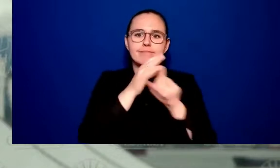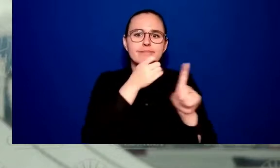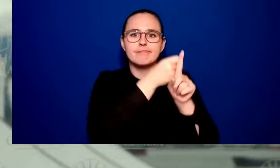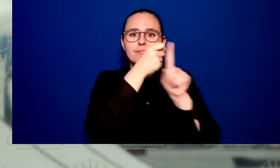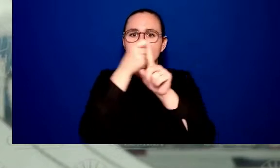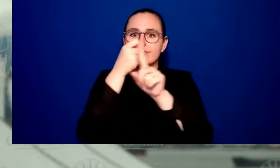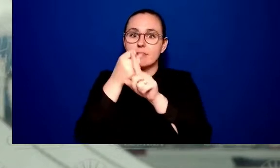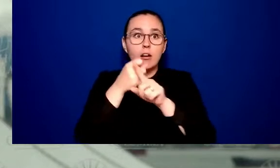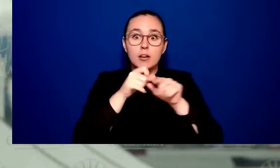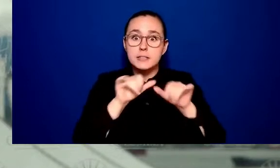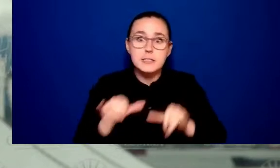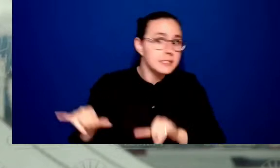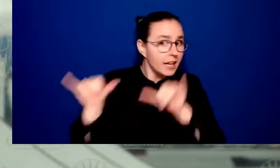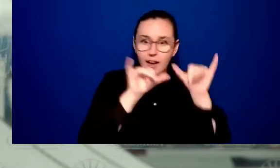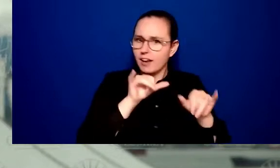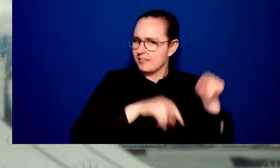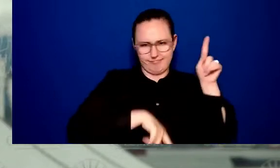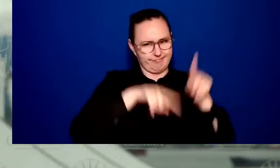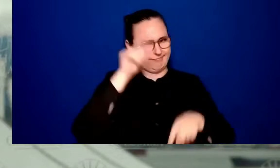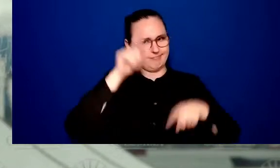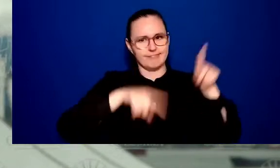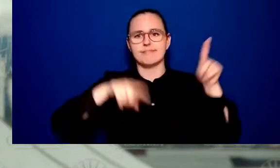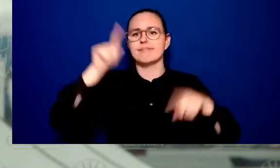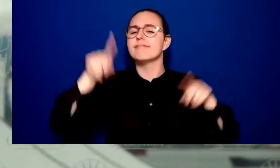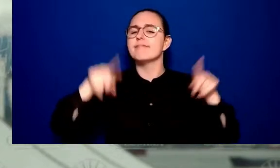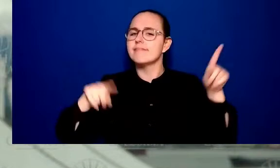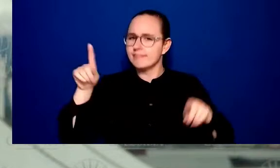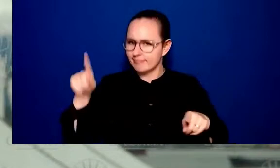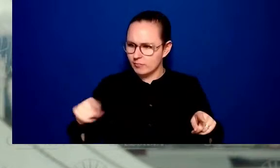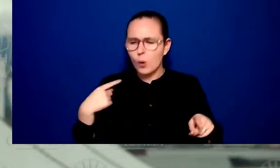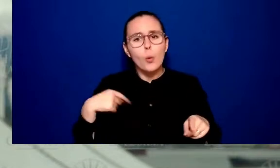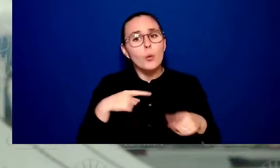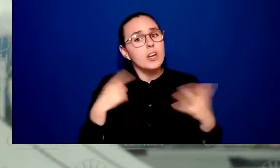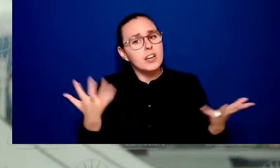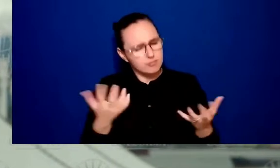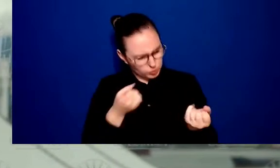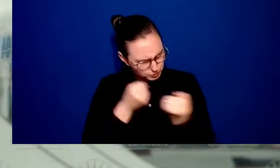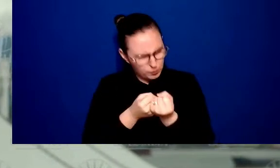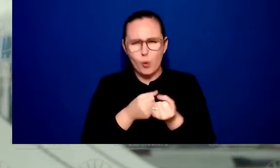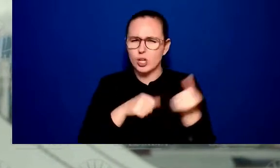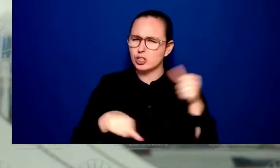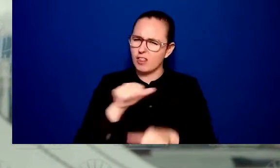all been all in to support one another. Throughout the pandemic, and that continues to